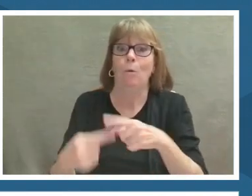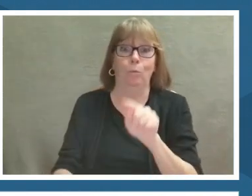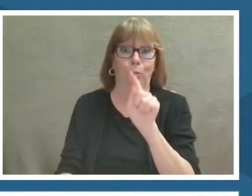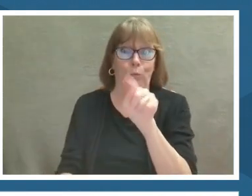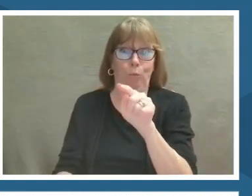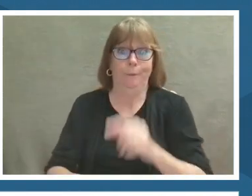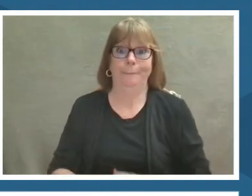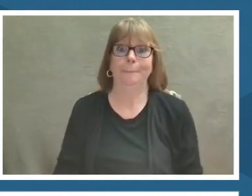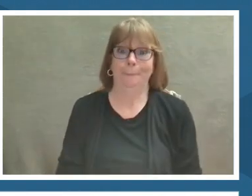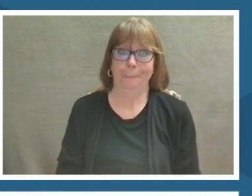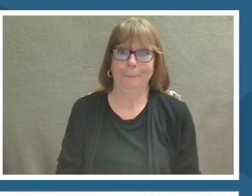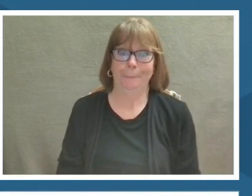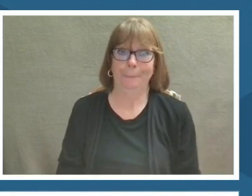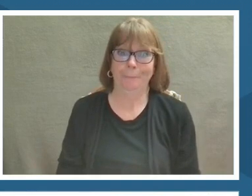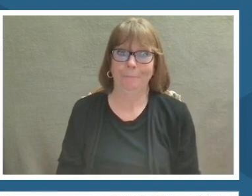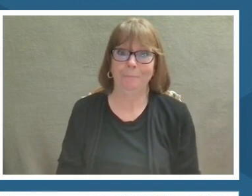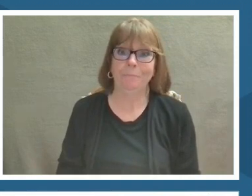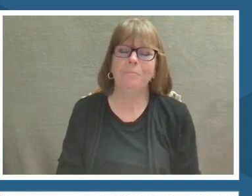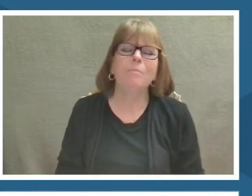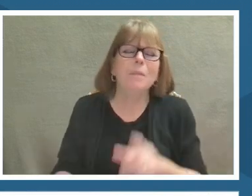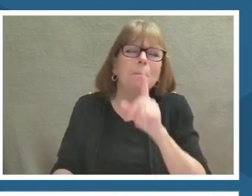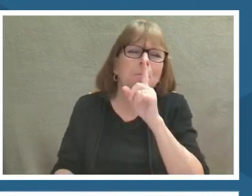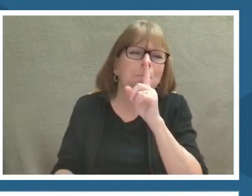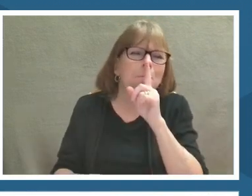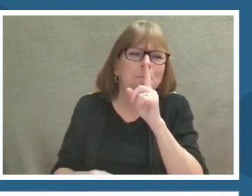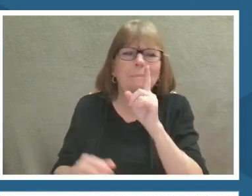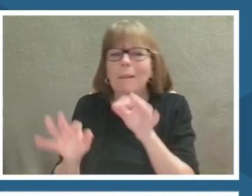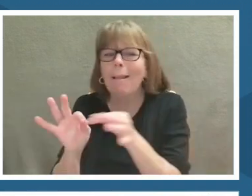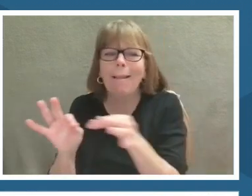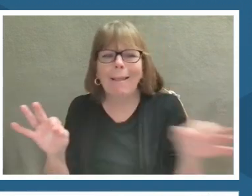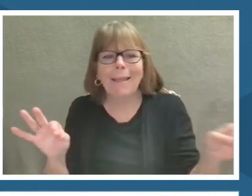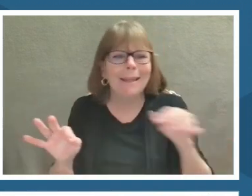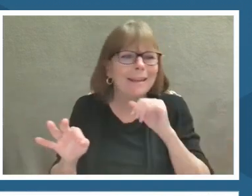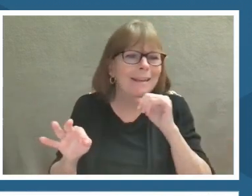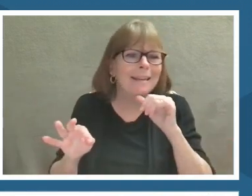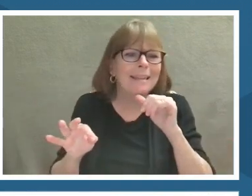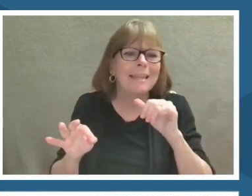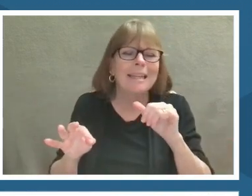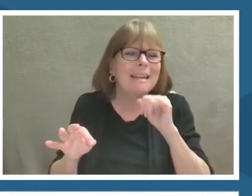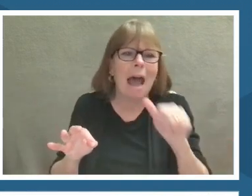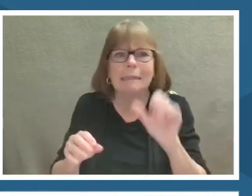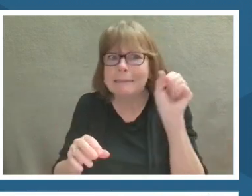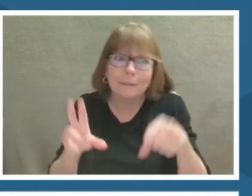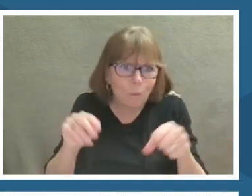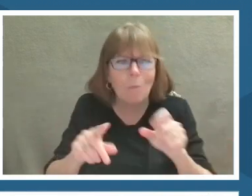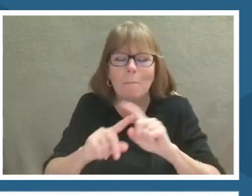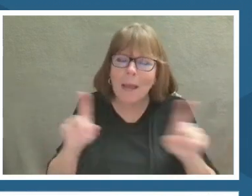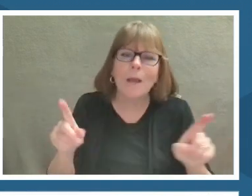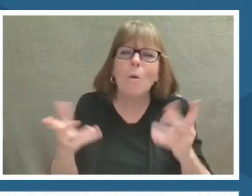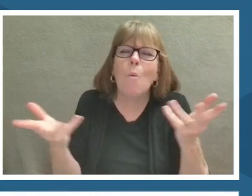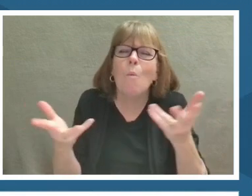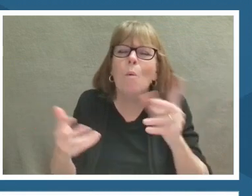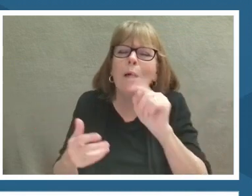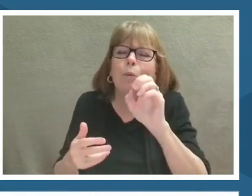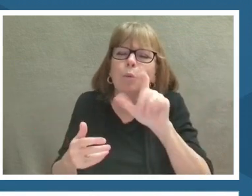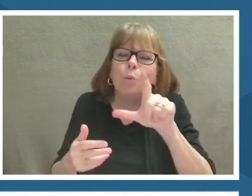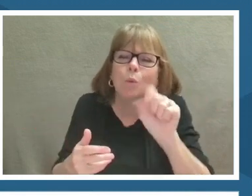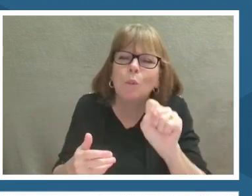this again open-ended answer what tools or resources would be most helpful to